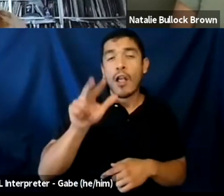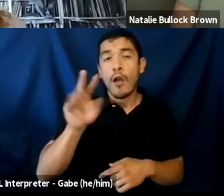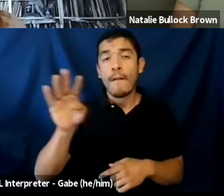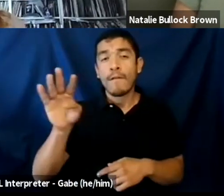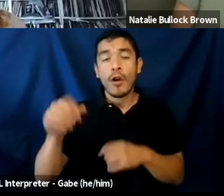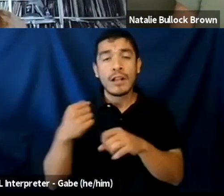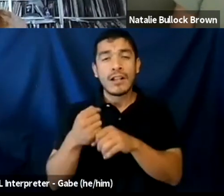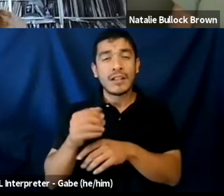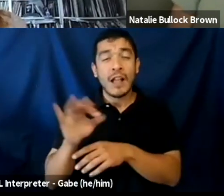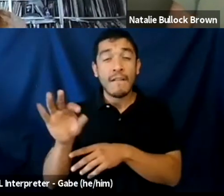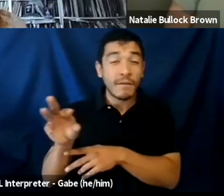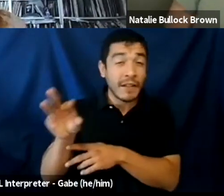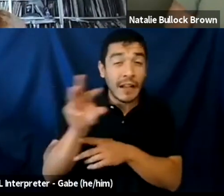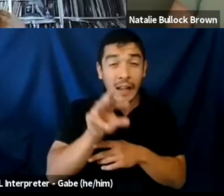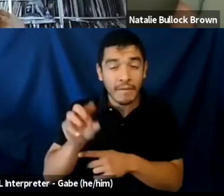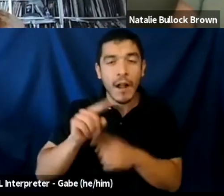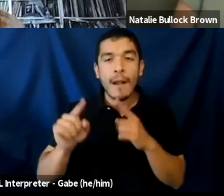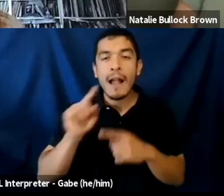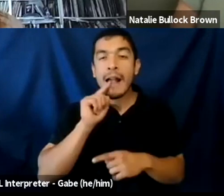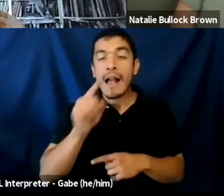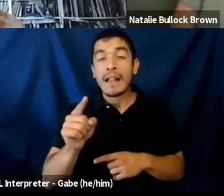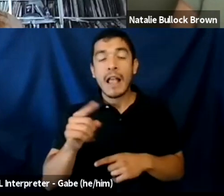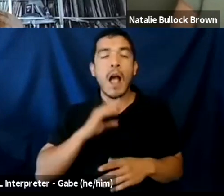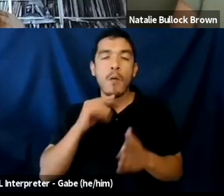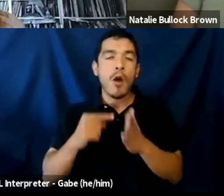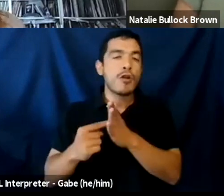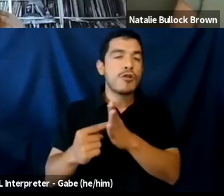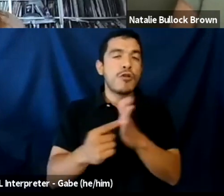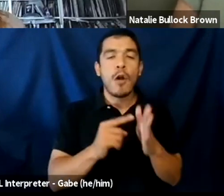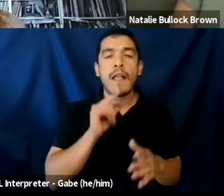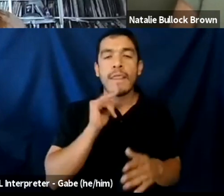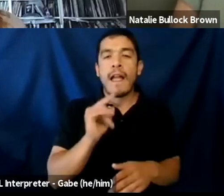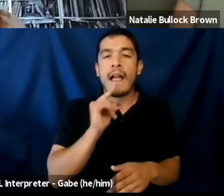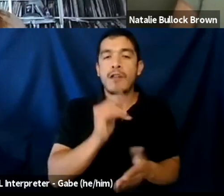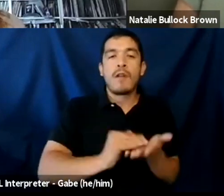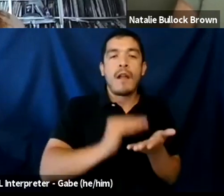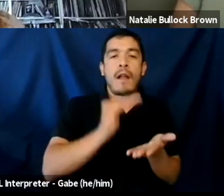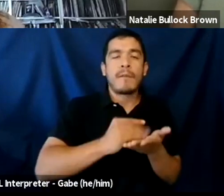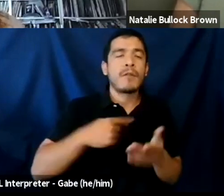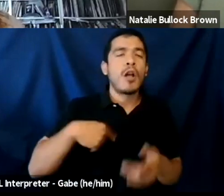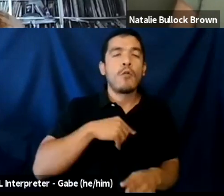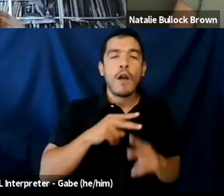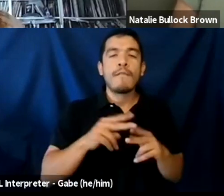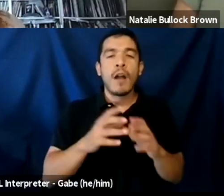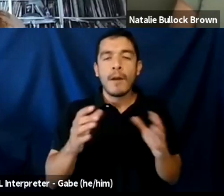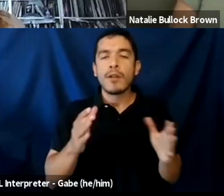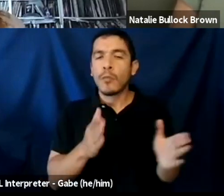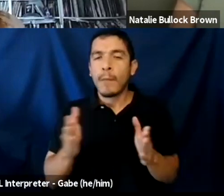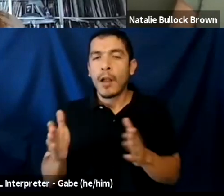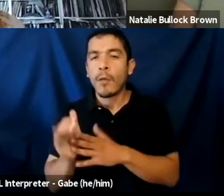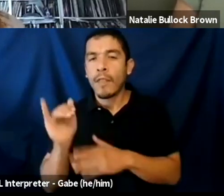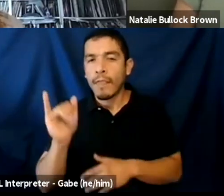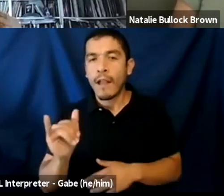However, X amount will actually be taken. So, we were very much prepped with all of that. And then also throughout the process,